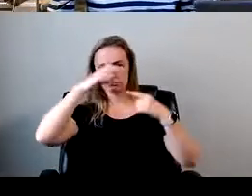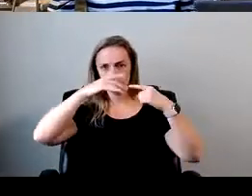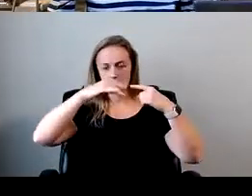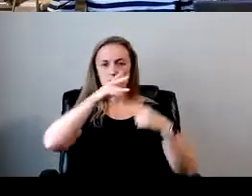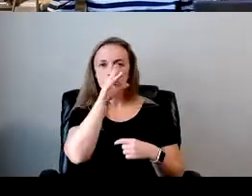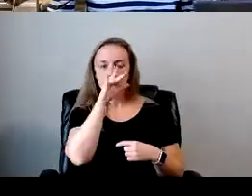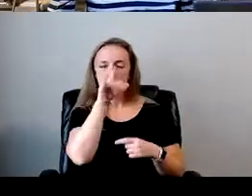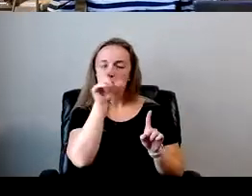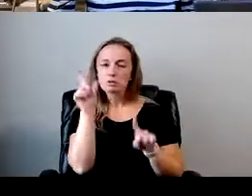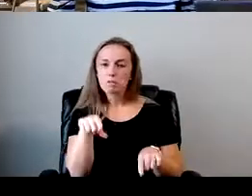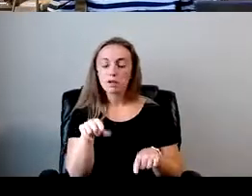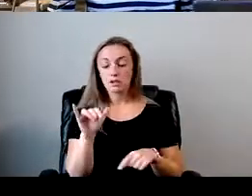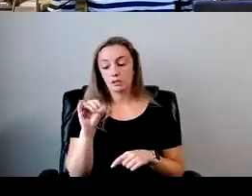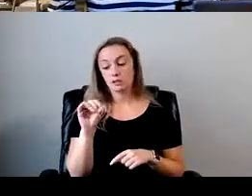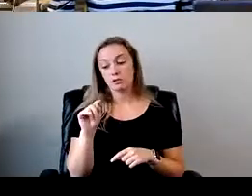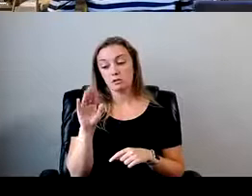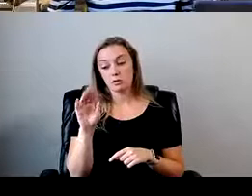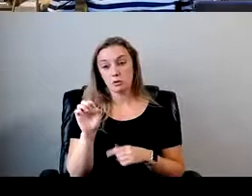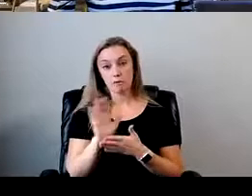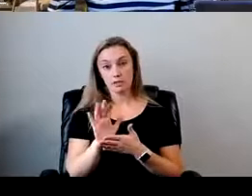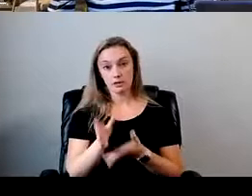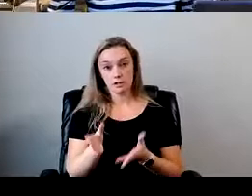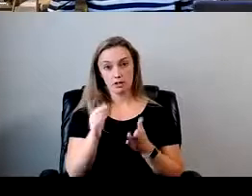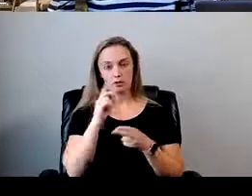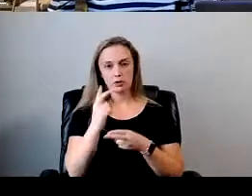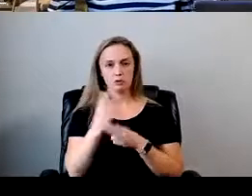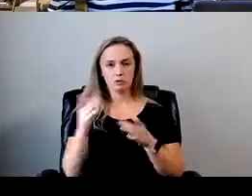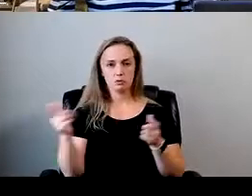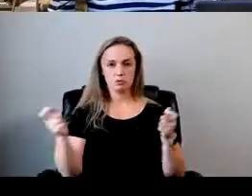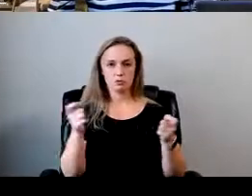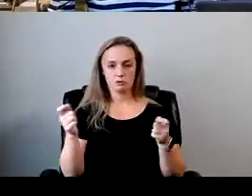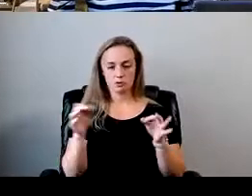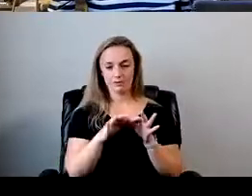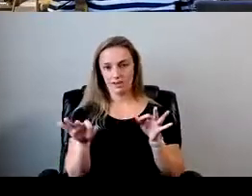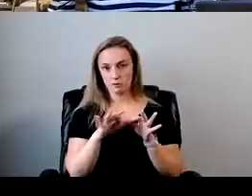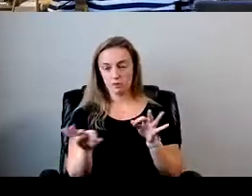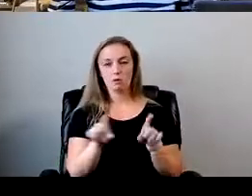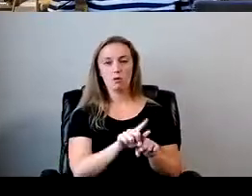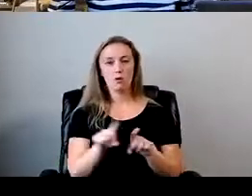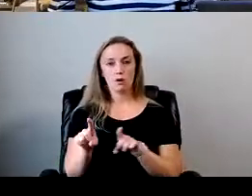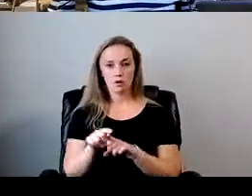A YouTube video allows for user control of captions and of the playback speed.